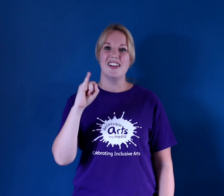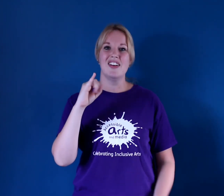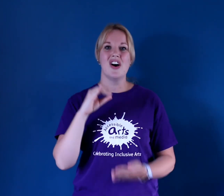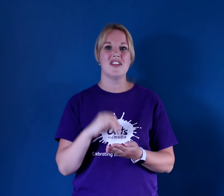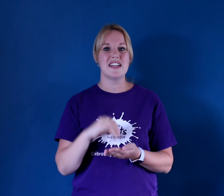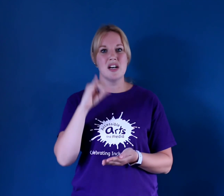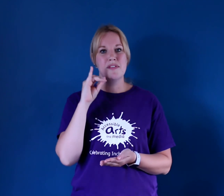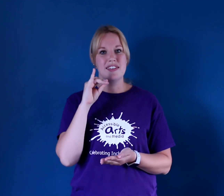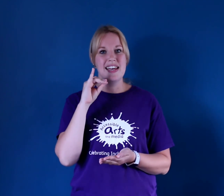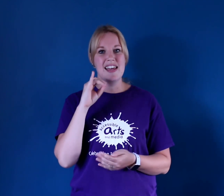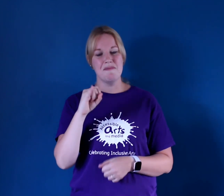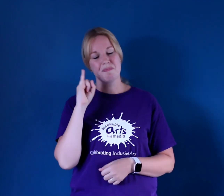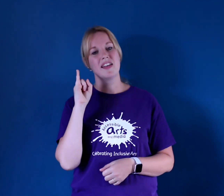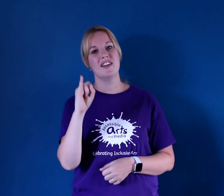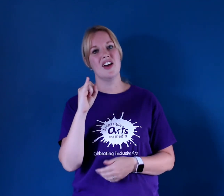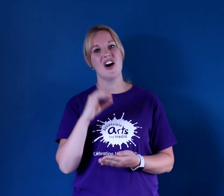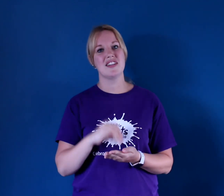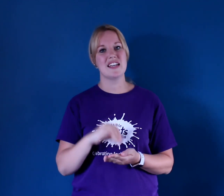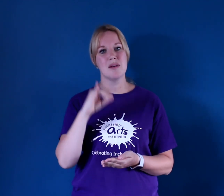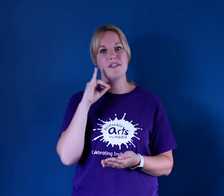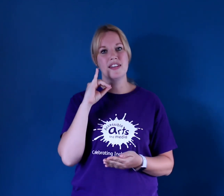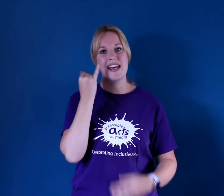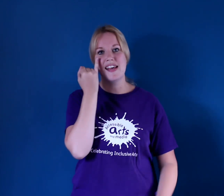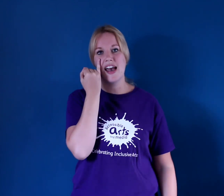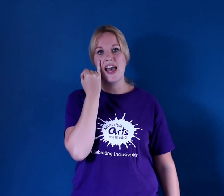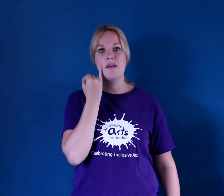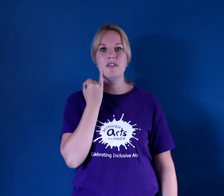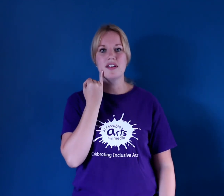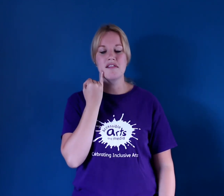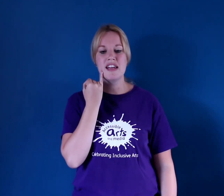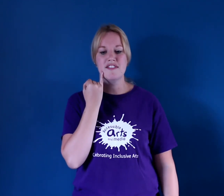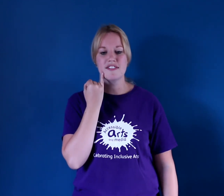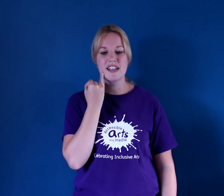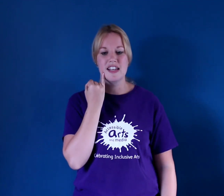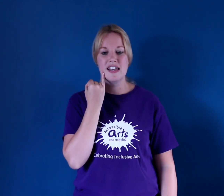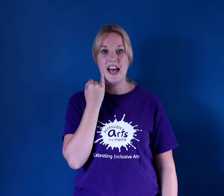Naughty cup of tea, naughty cup of tea came to grief.